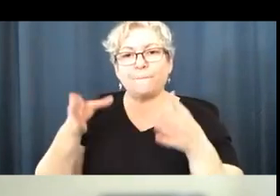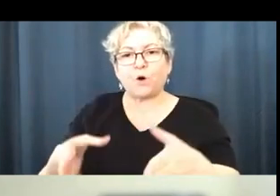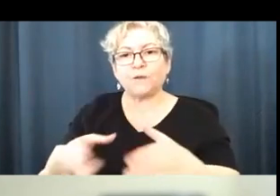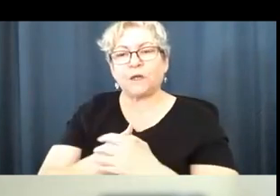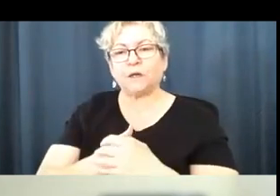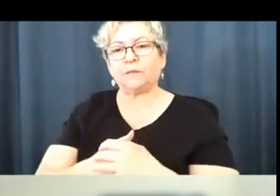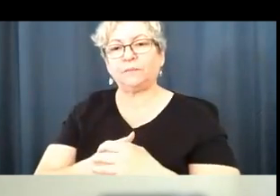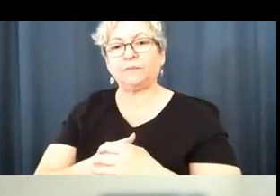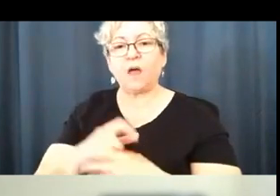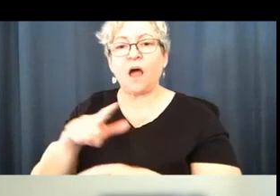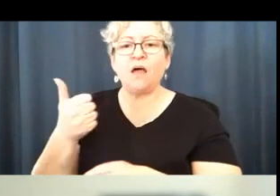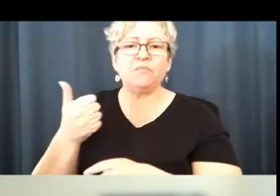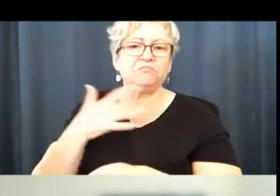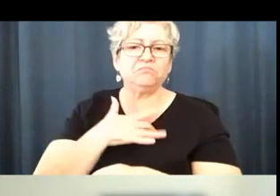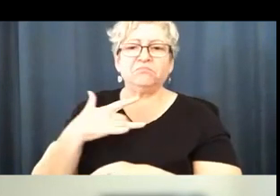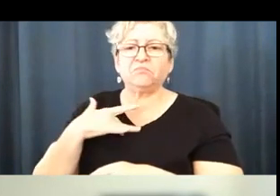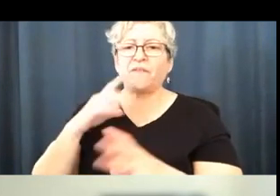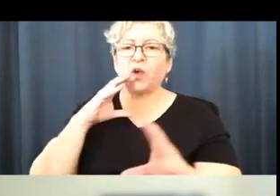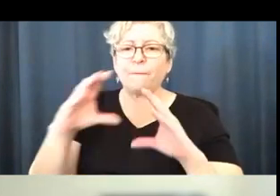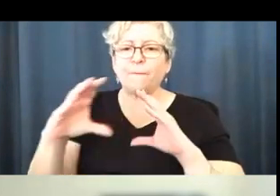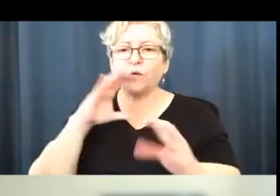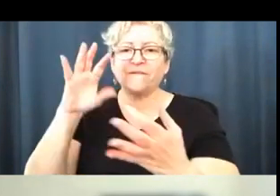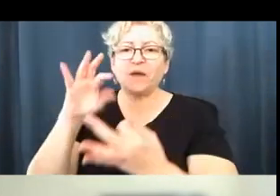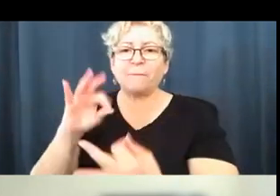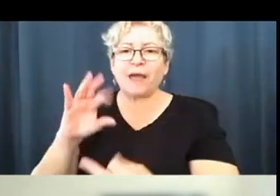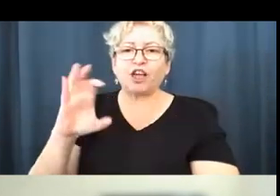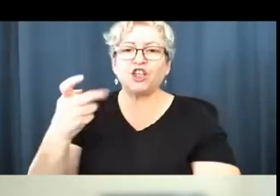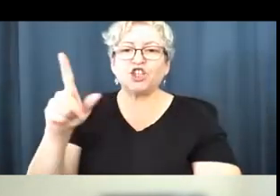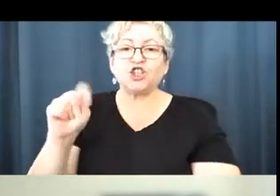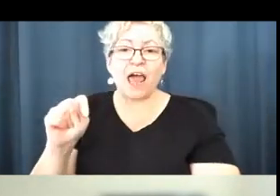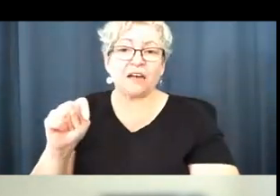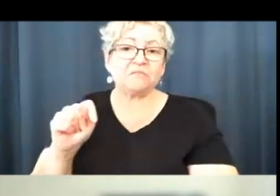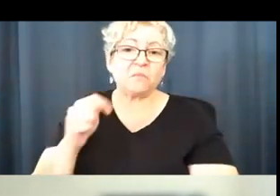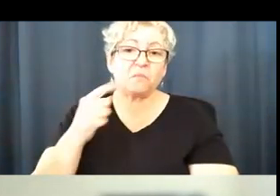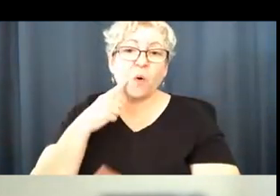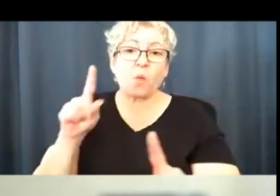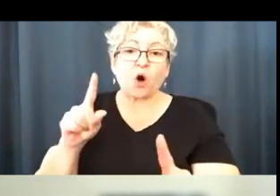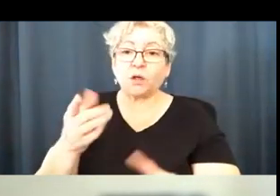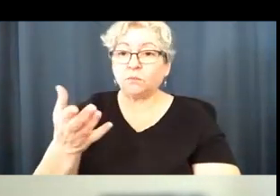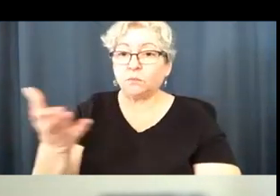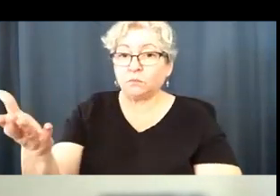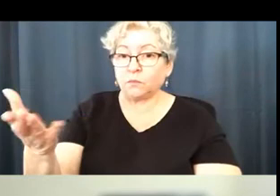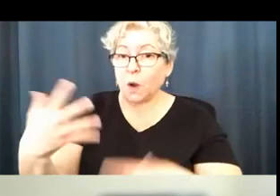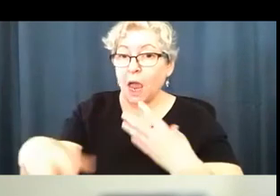Other sorts of of communication feedback chat, things like that. Work, what do you guys have, anything else add to that.